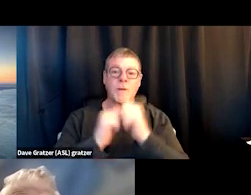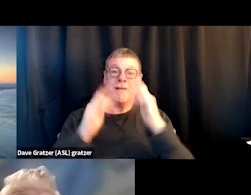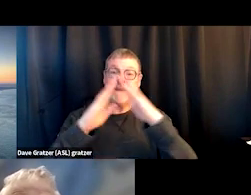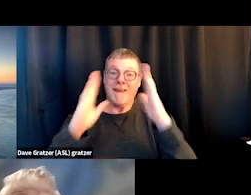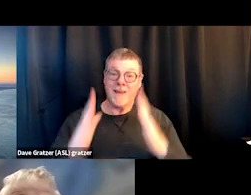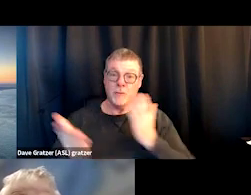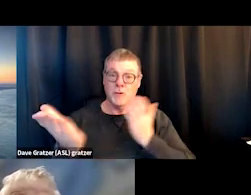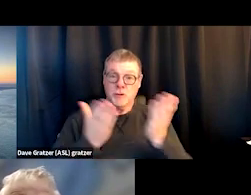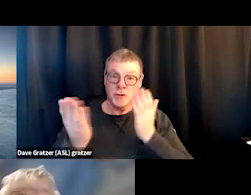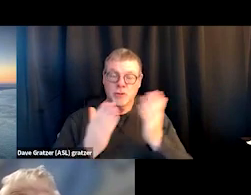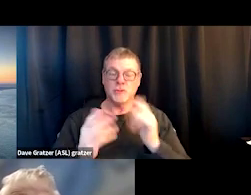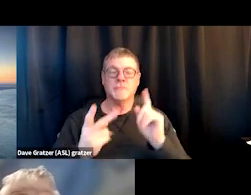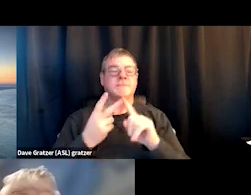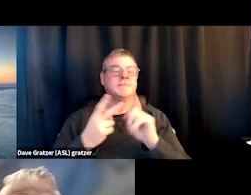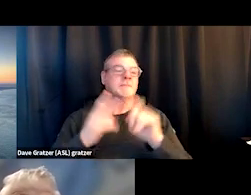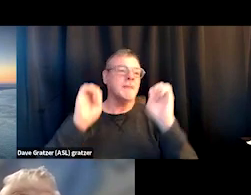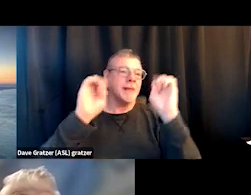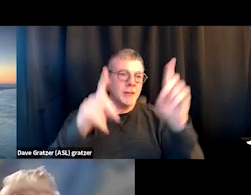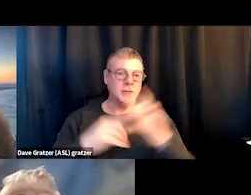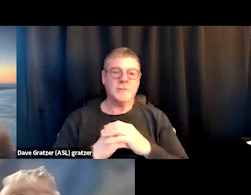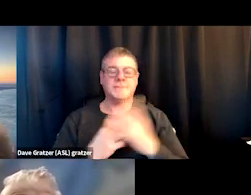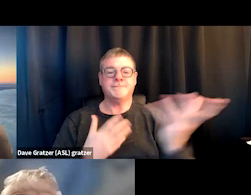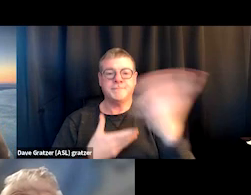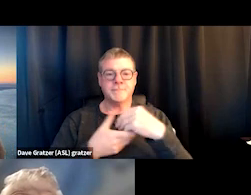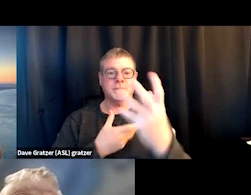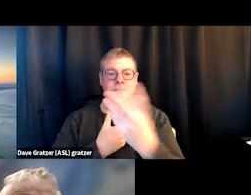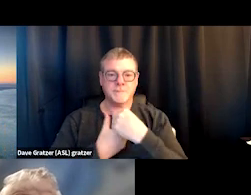folks in education, all into kind of our community center